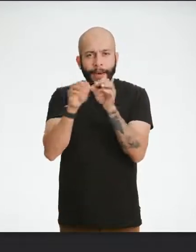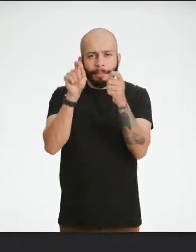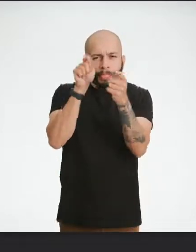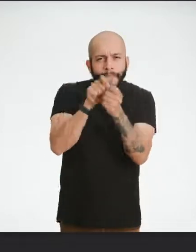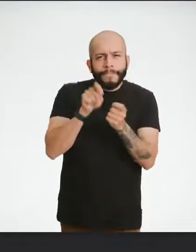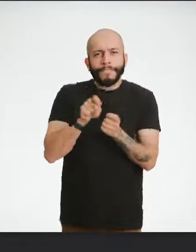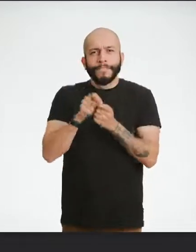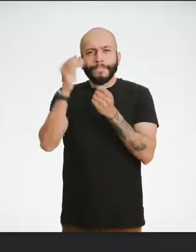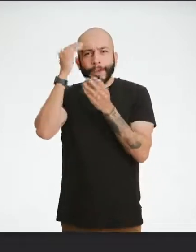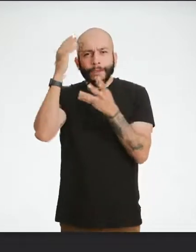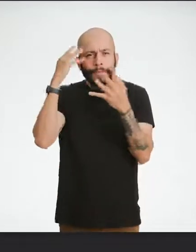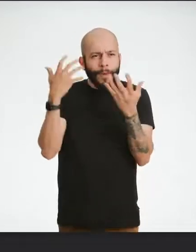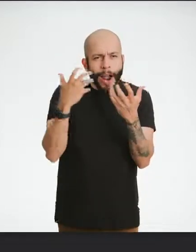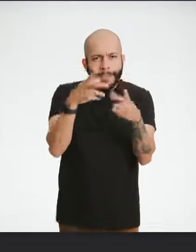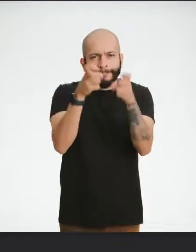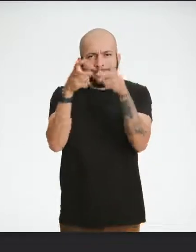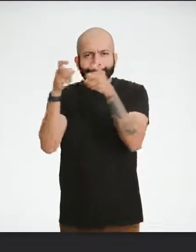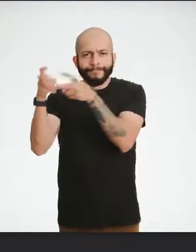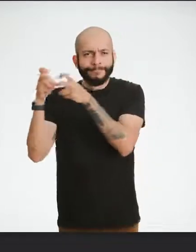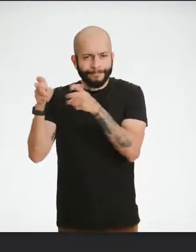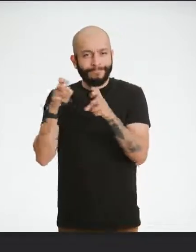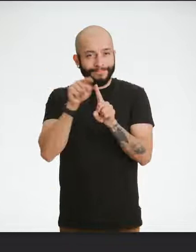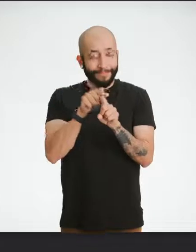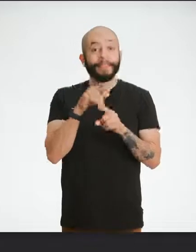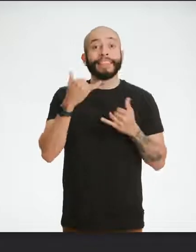pieces of information you're interested in capturing.